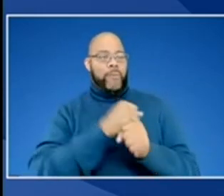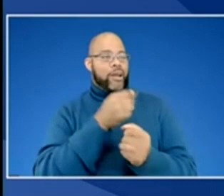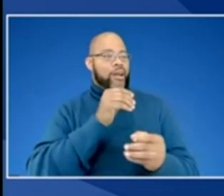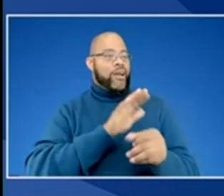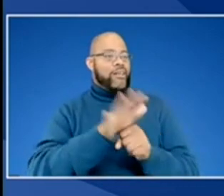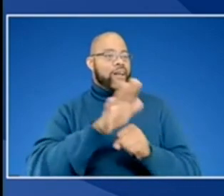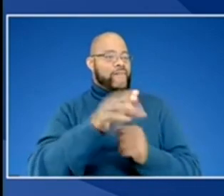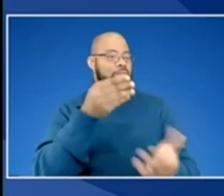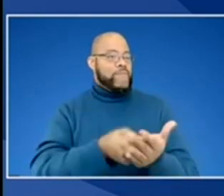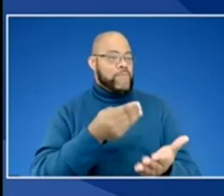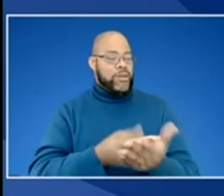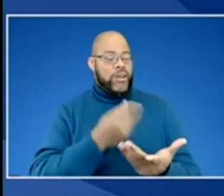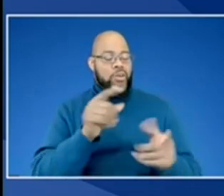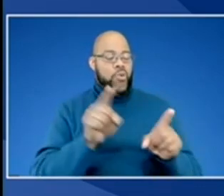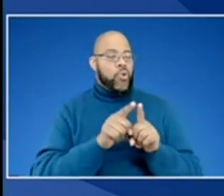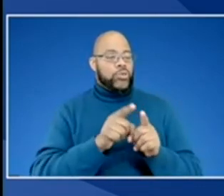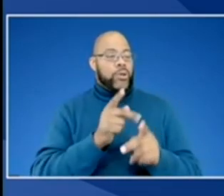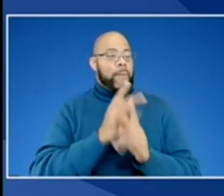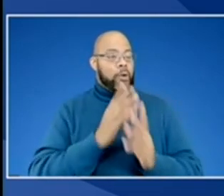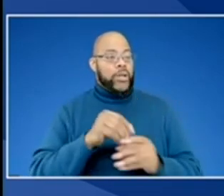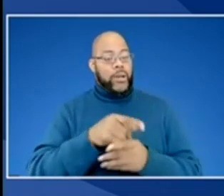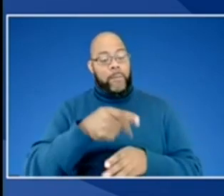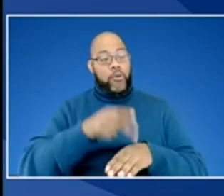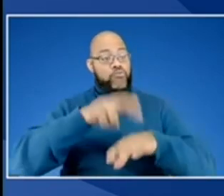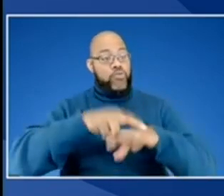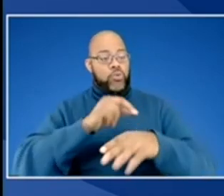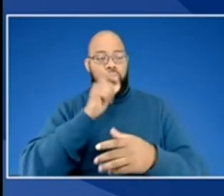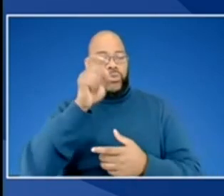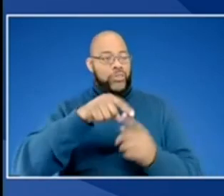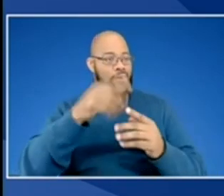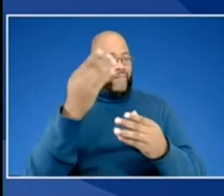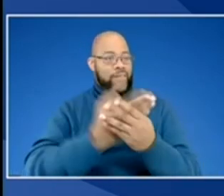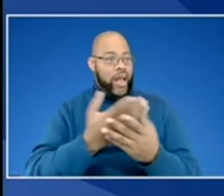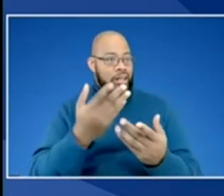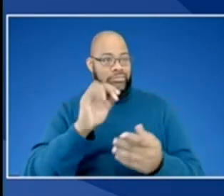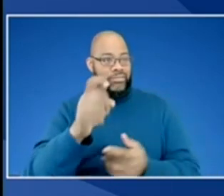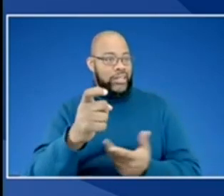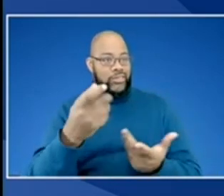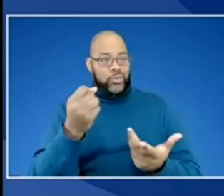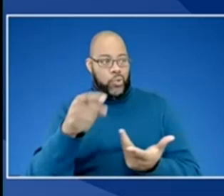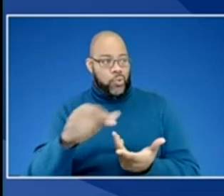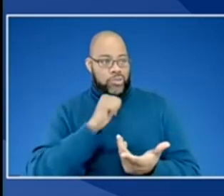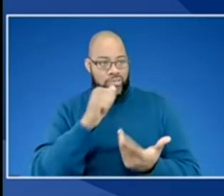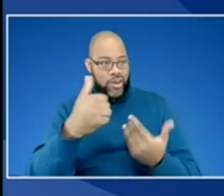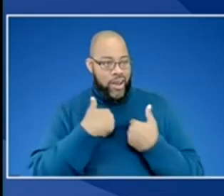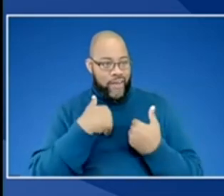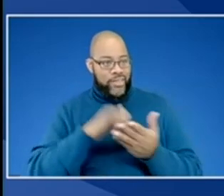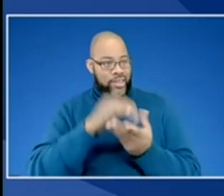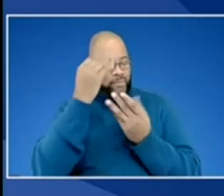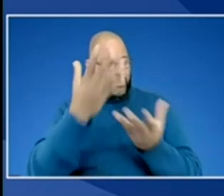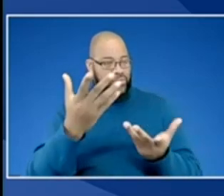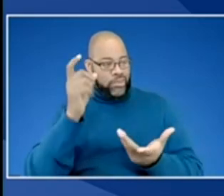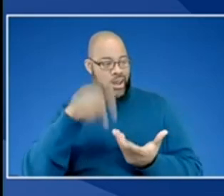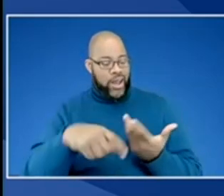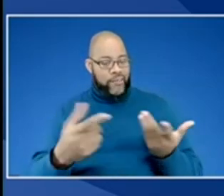And there are also borrowers in Puerto Rico who do not need to file their taxes. And so they would not have that data and would have to provide additional